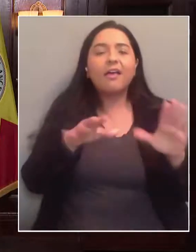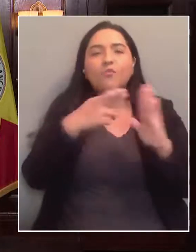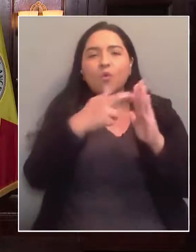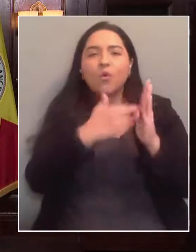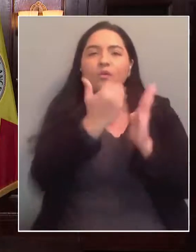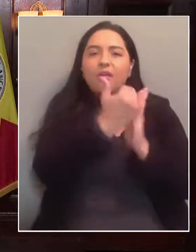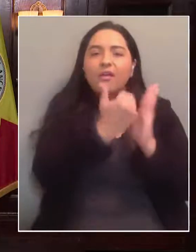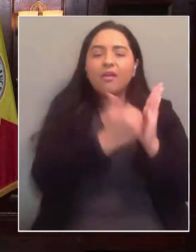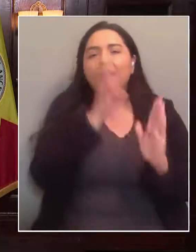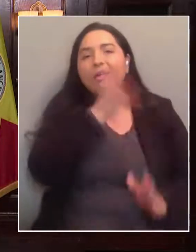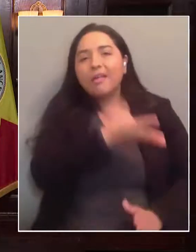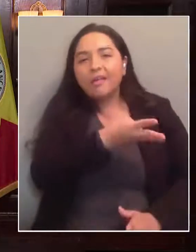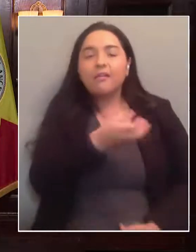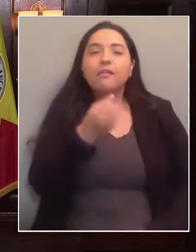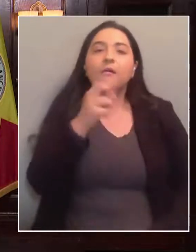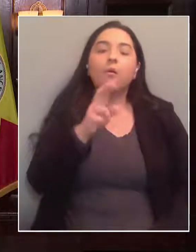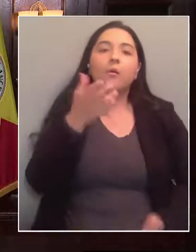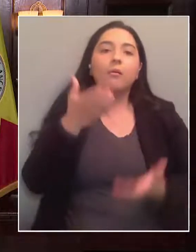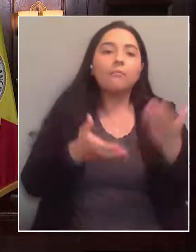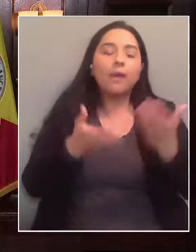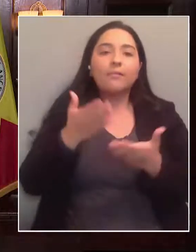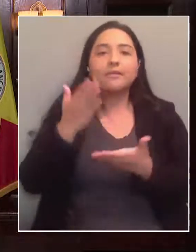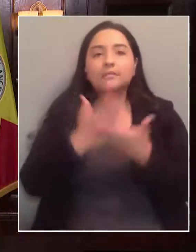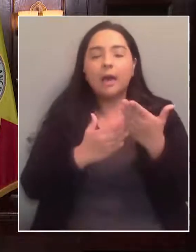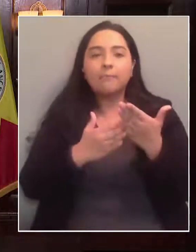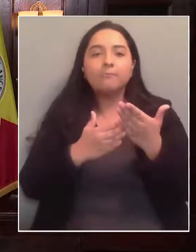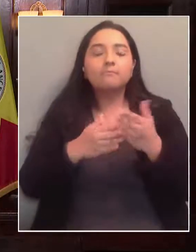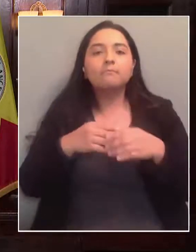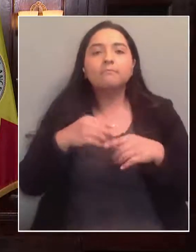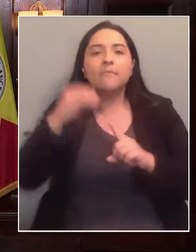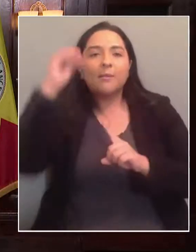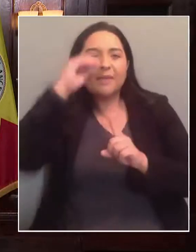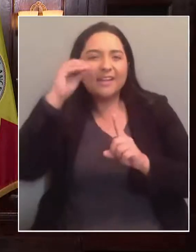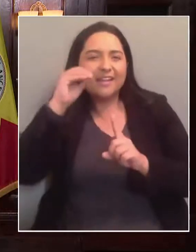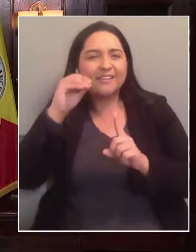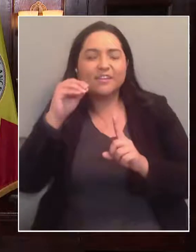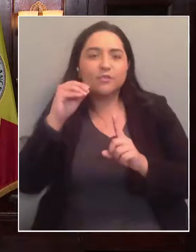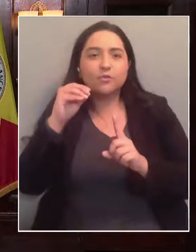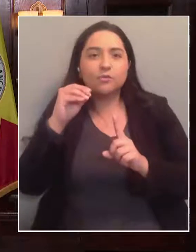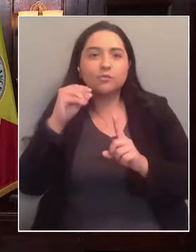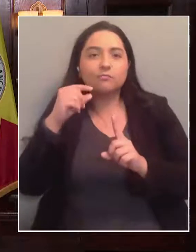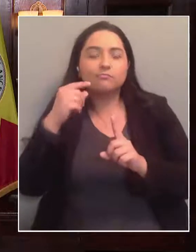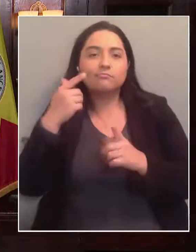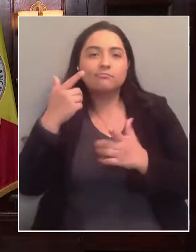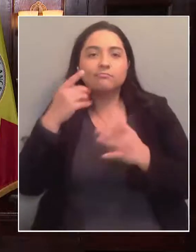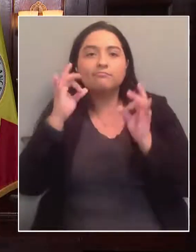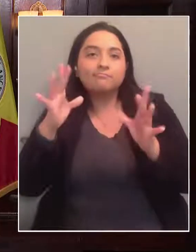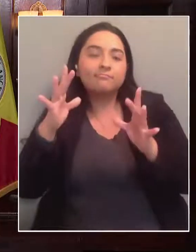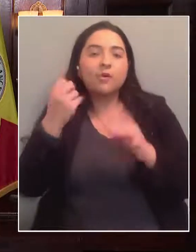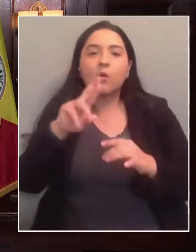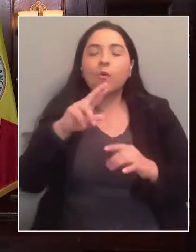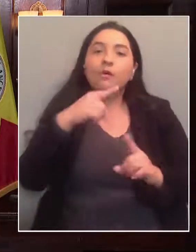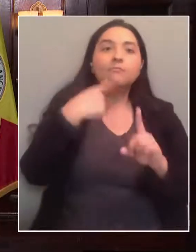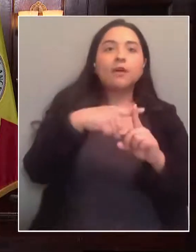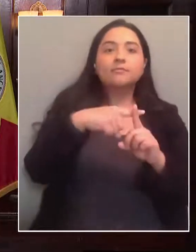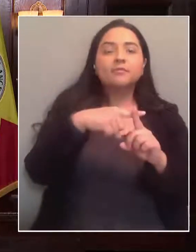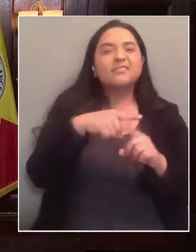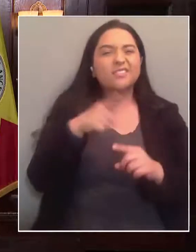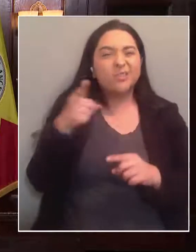WARNINGS ABOUT THE PANDEMIC. AND THERE IS BEEN SOME CRITICISM FOR MESSAGES BEING CONTRADICTORY.